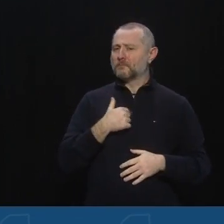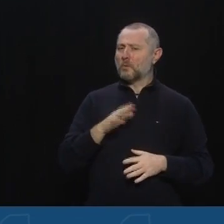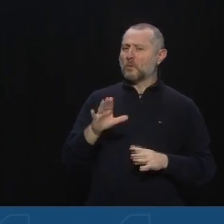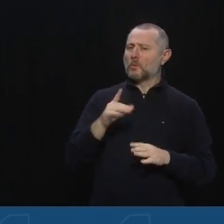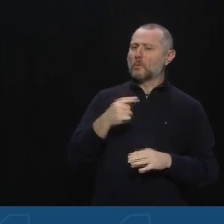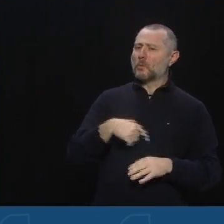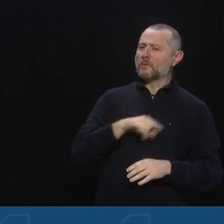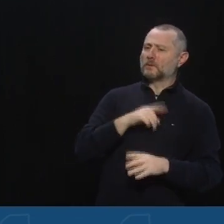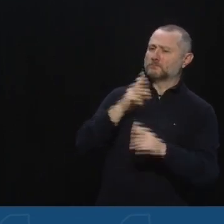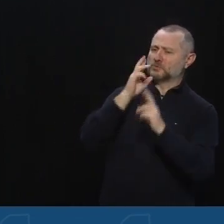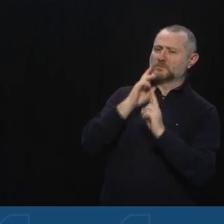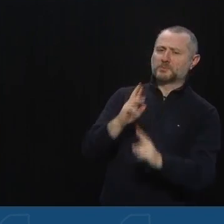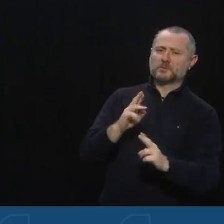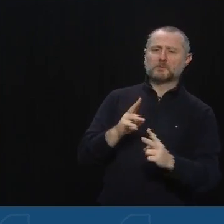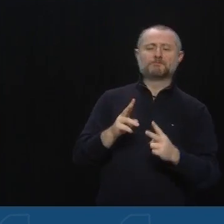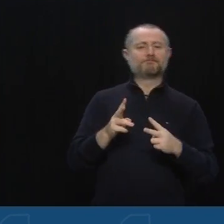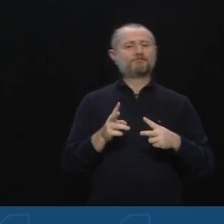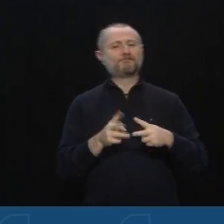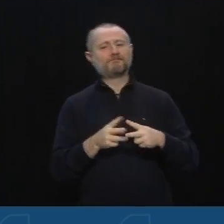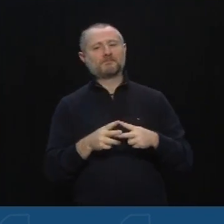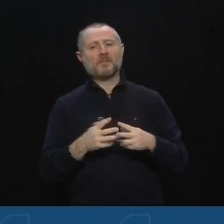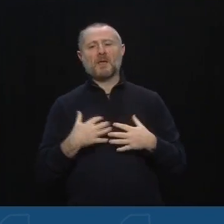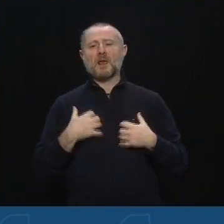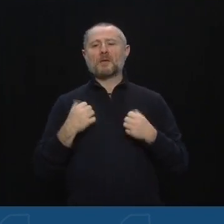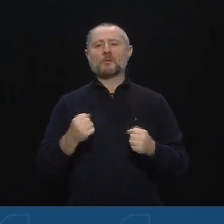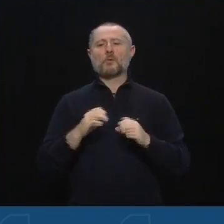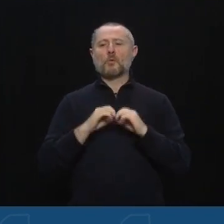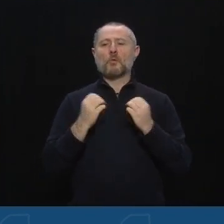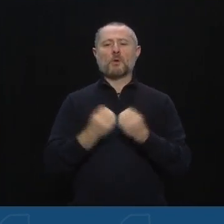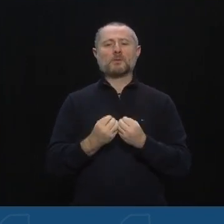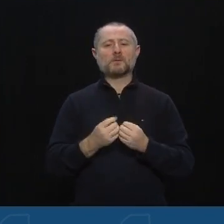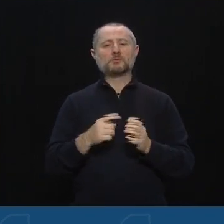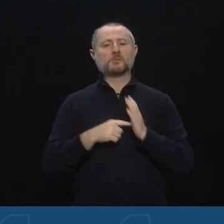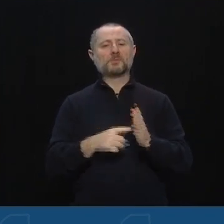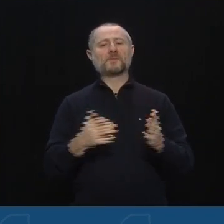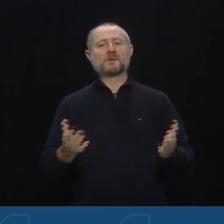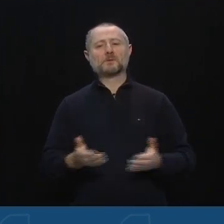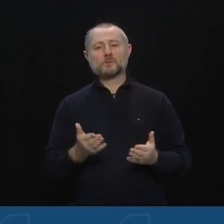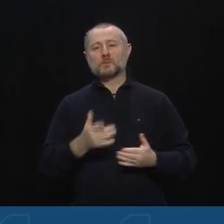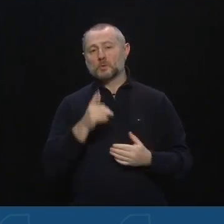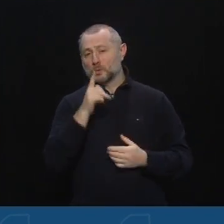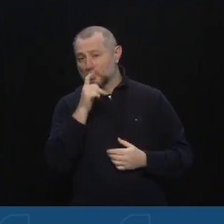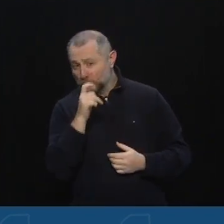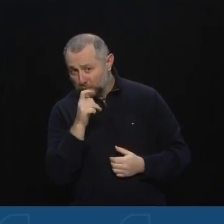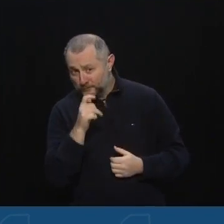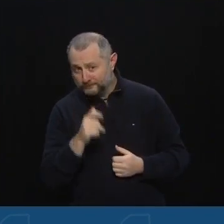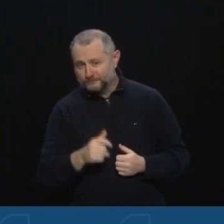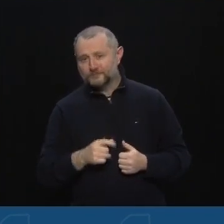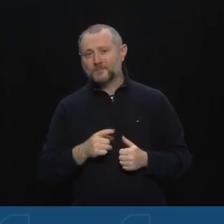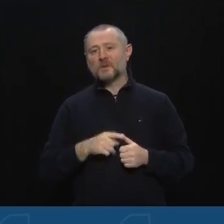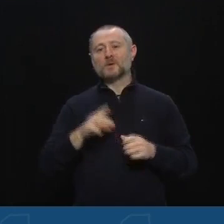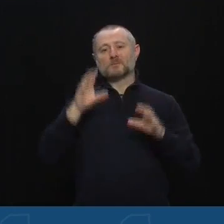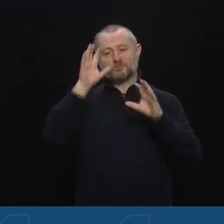SUCH HEART AND COMPASSION AND CONVICTION, QUALITIES THAT I SO AMIRE, AND THAT ARE THE LEADERS OF TWO OF OUR HEALTH